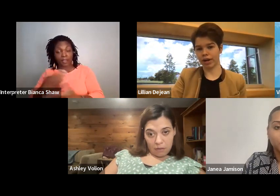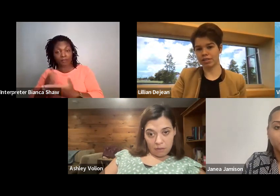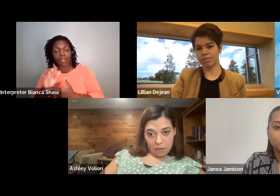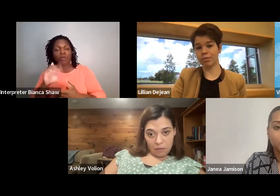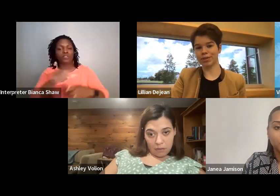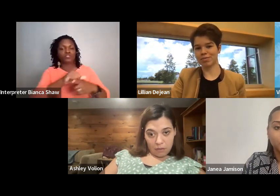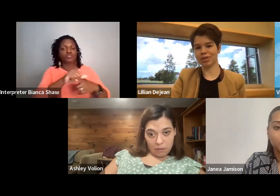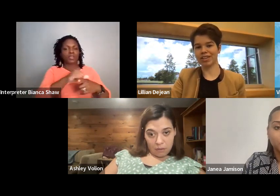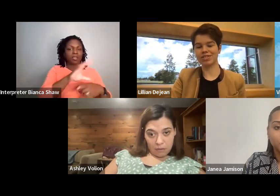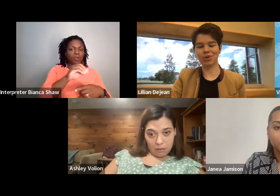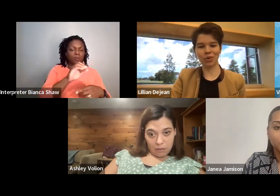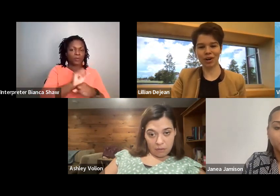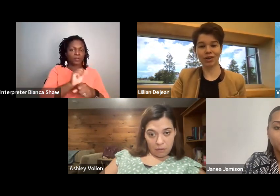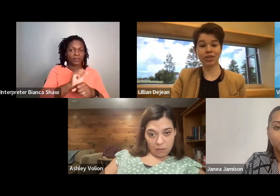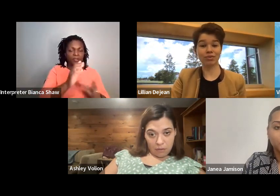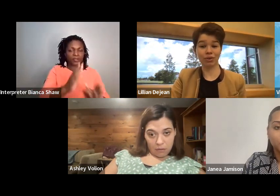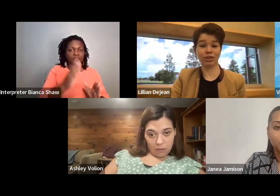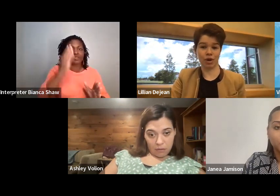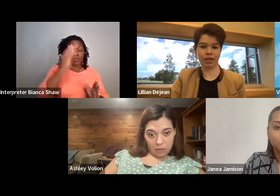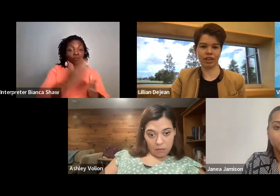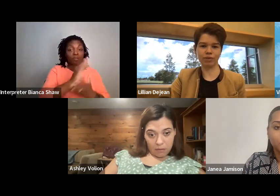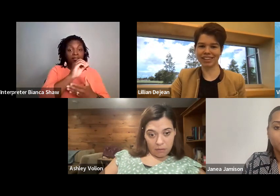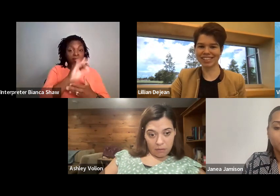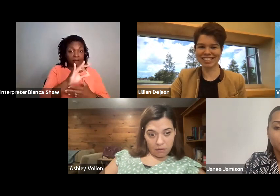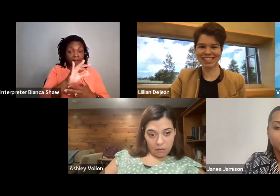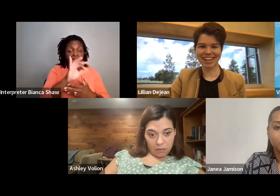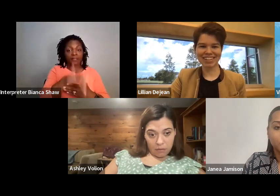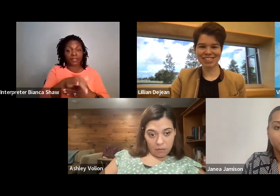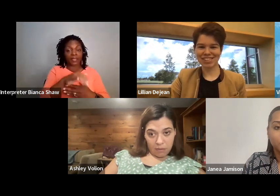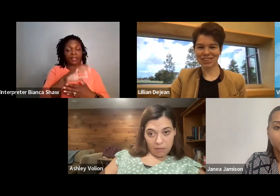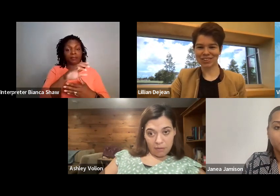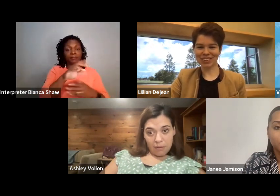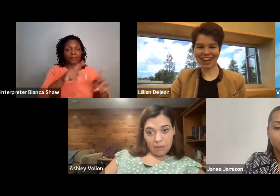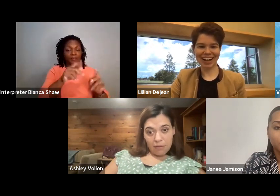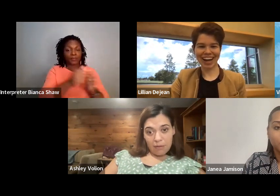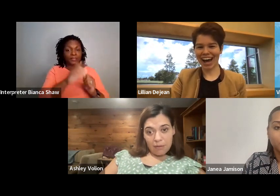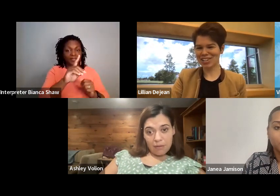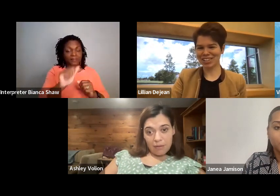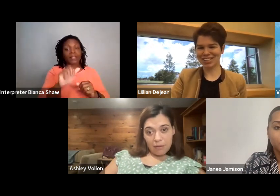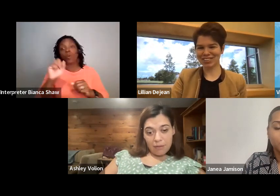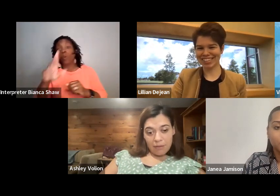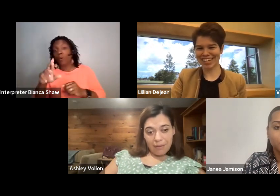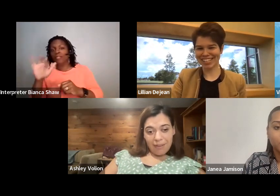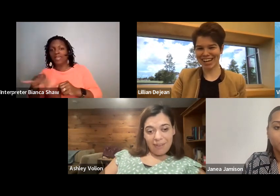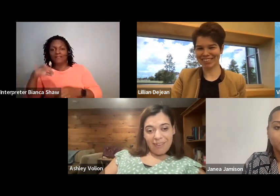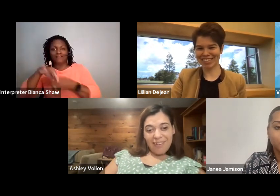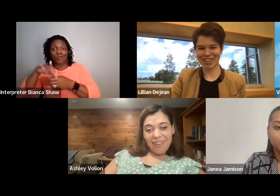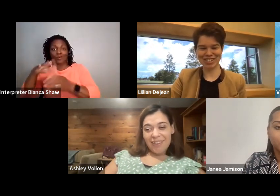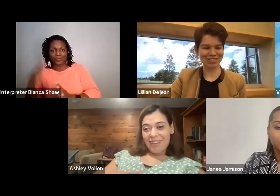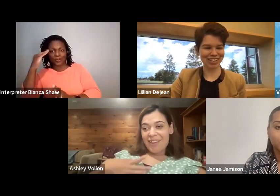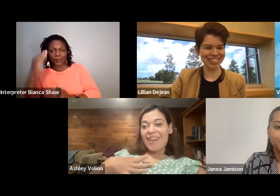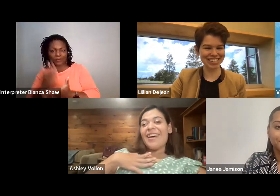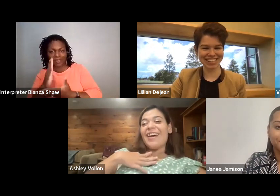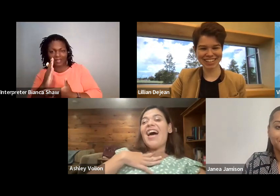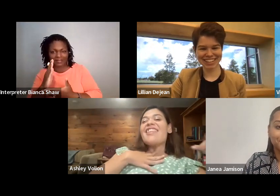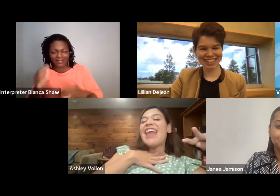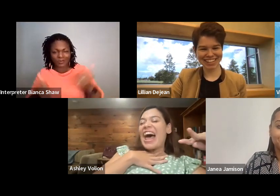You know the rights of people with disabilities, or the voter knowing their rights, so actually, do you want to take a stand with this question first?